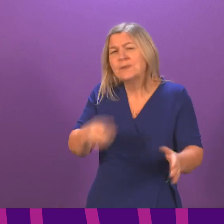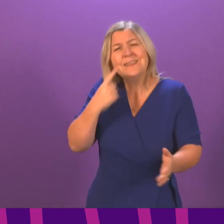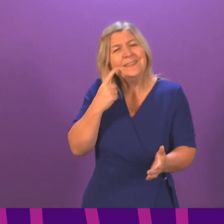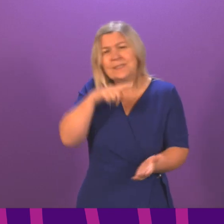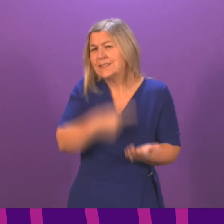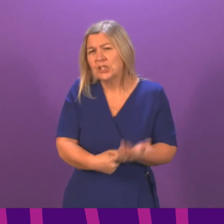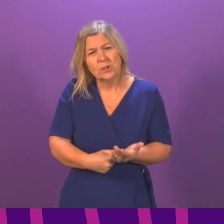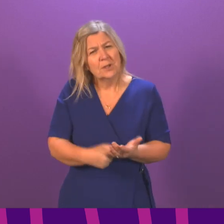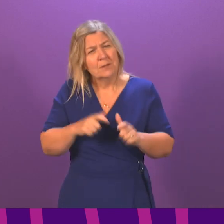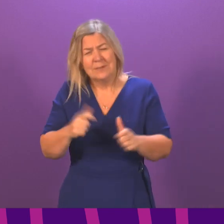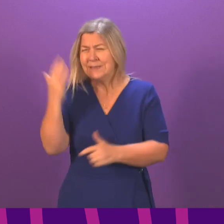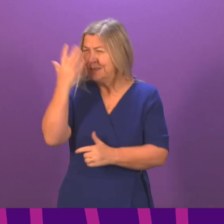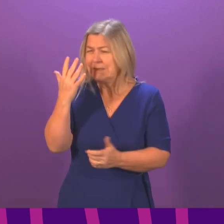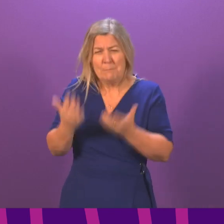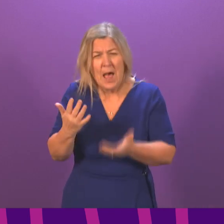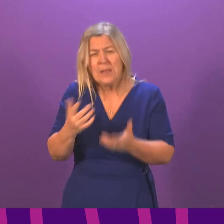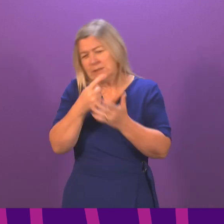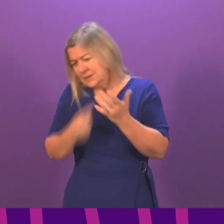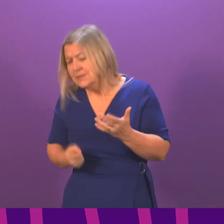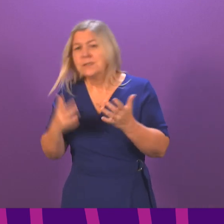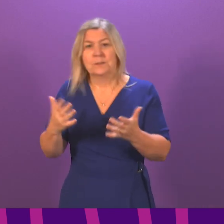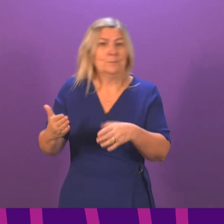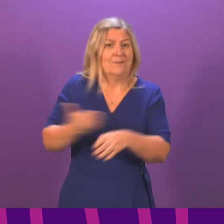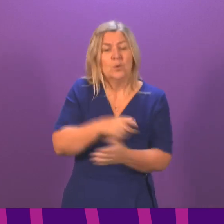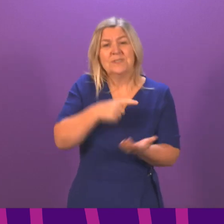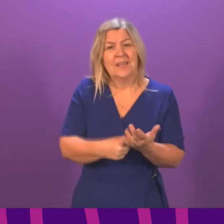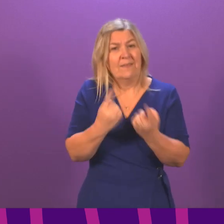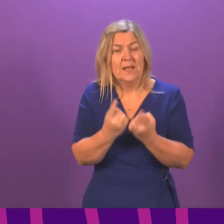We are trying to navigate our way carefully and safely through a really difficult and,